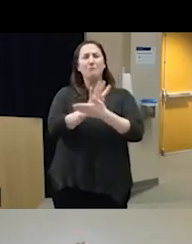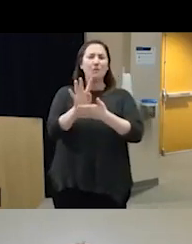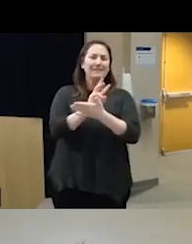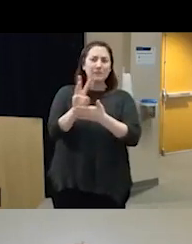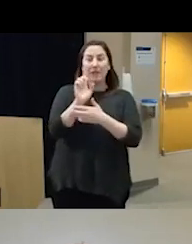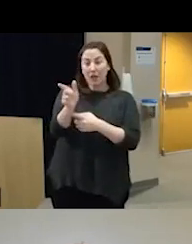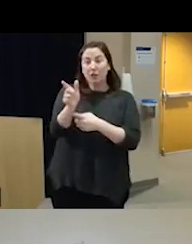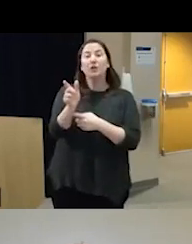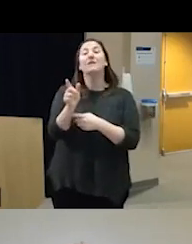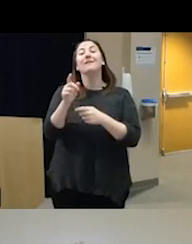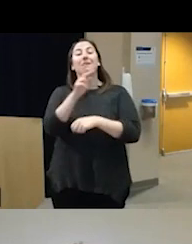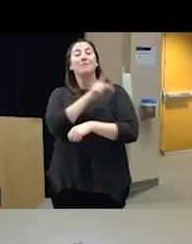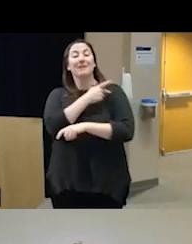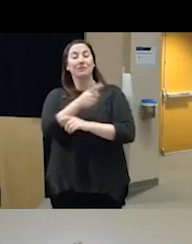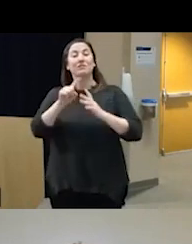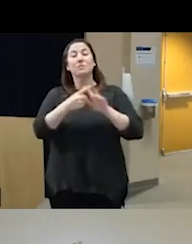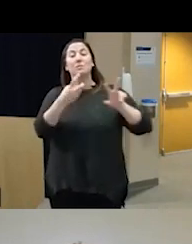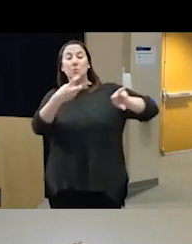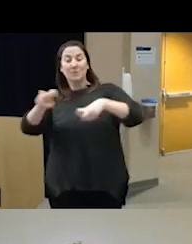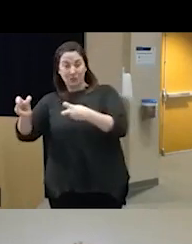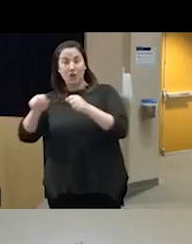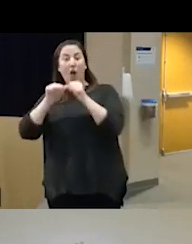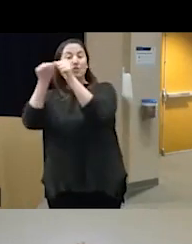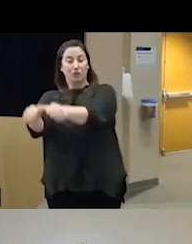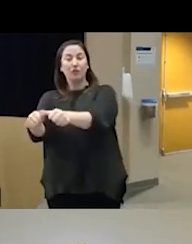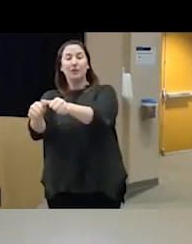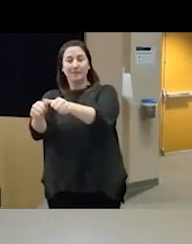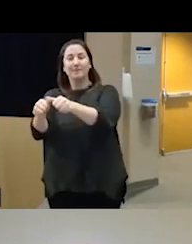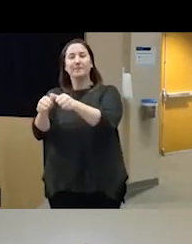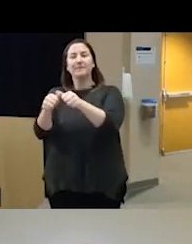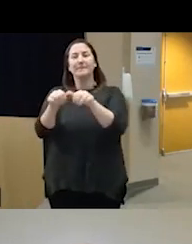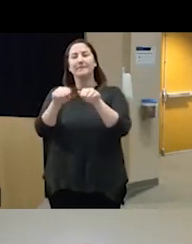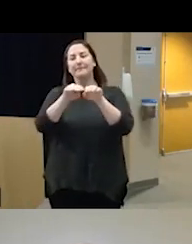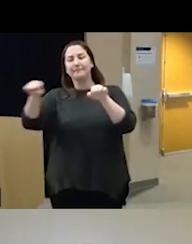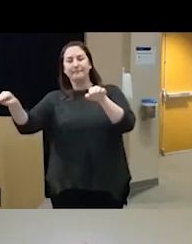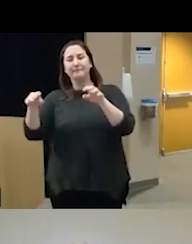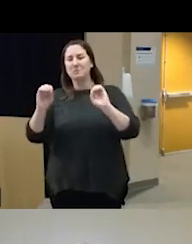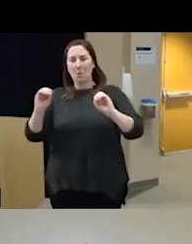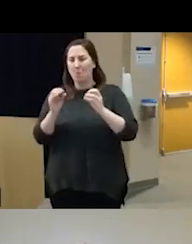But when patients were then switched over long term, there was no further weight gain after the 12 weeks.